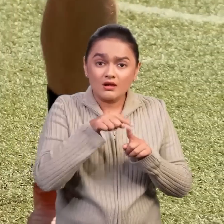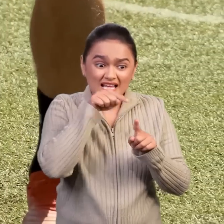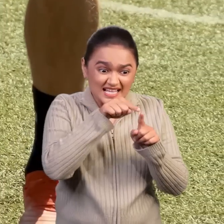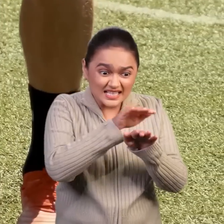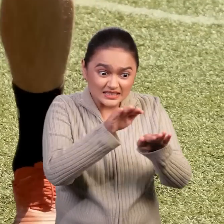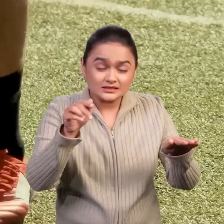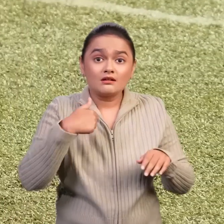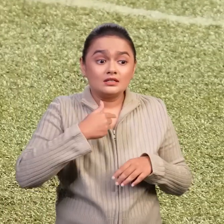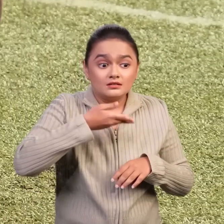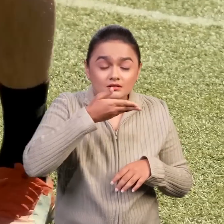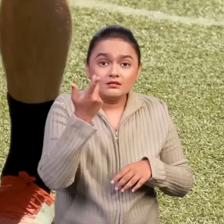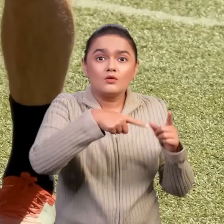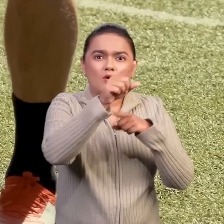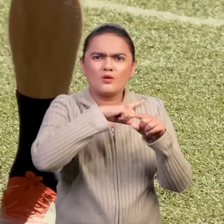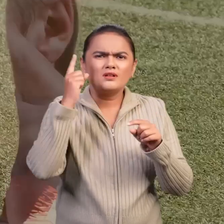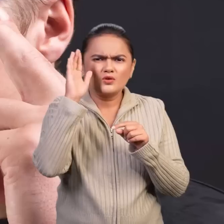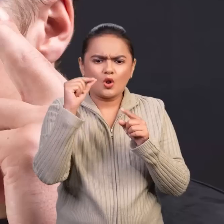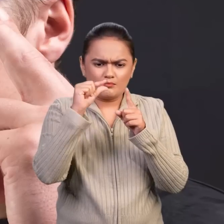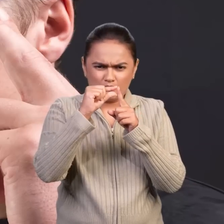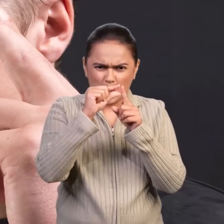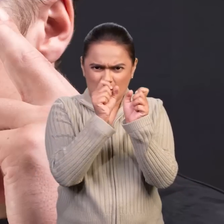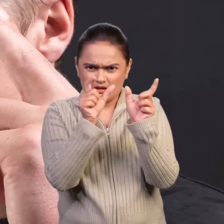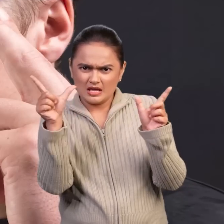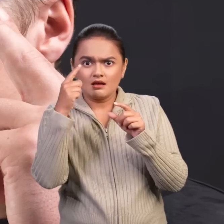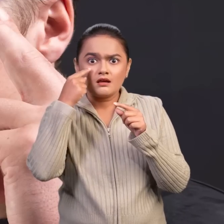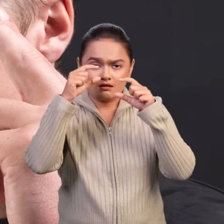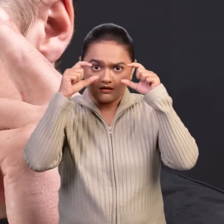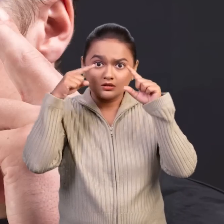for those kids, I would suggest using what we call polycarbonate glasses.